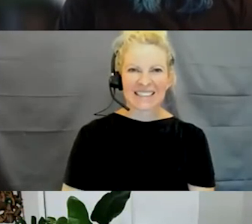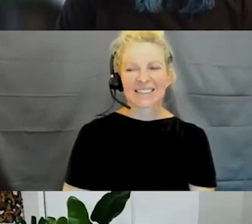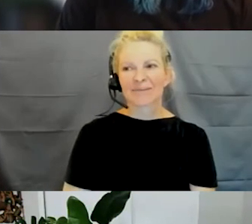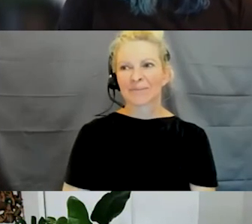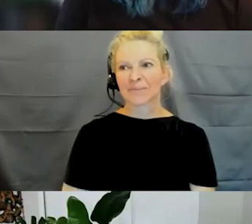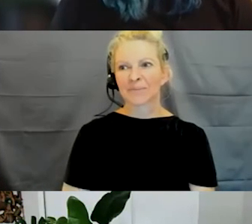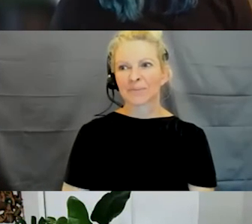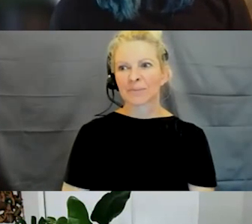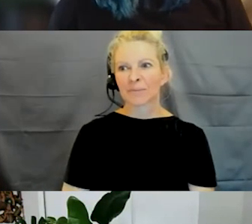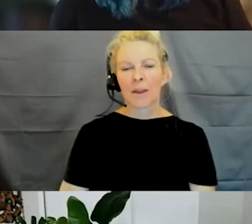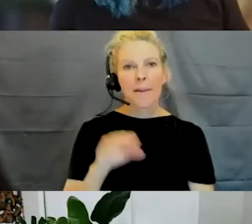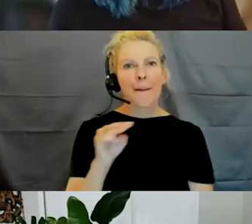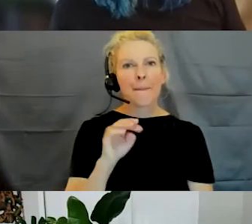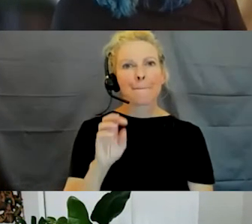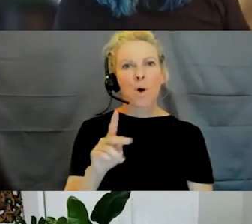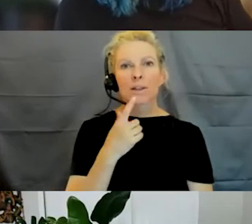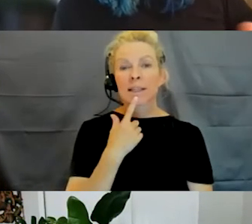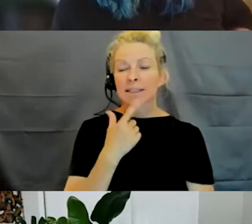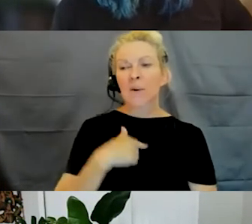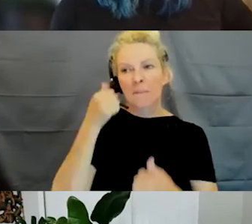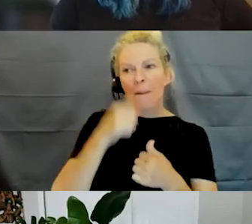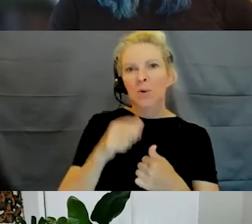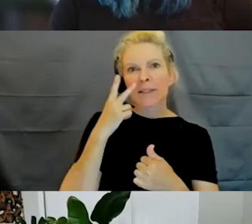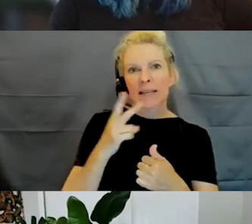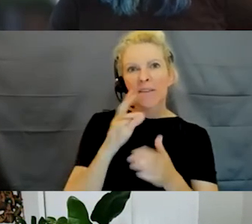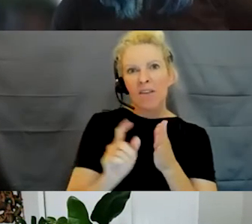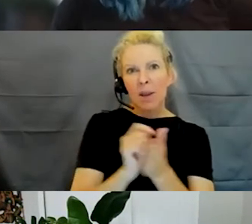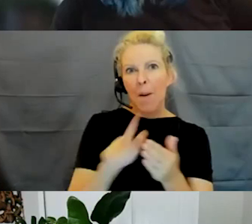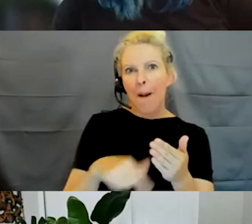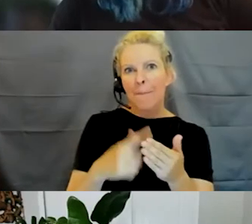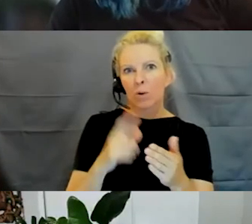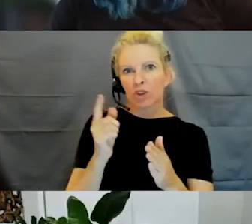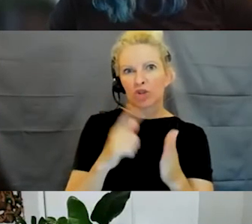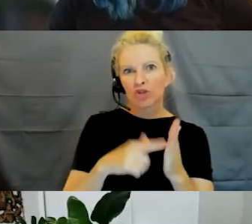but checkboxes, create your own custom one, everything you had to do to make it